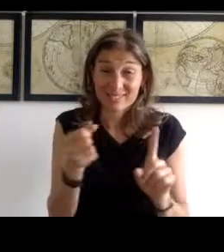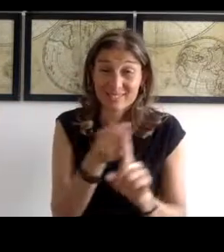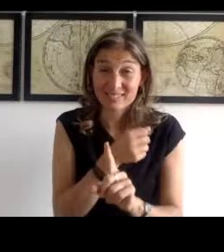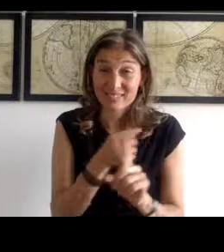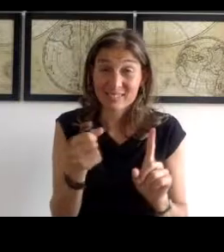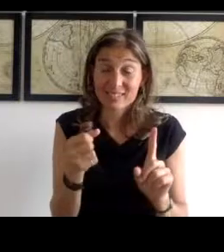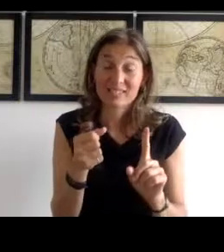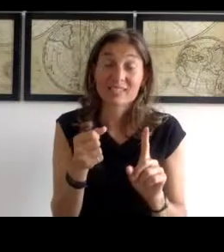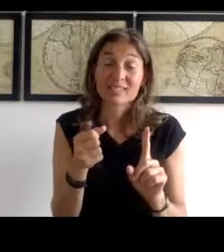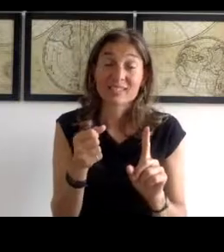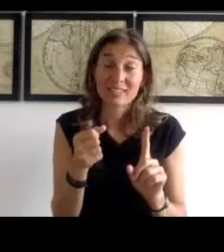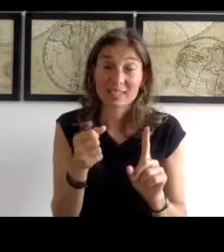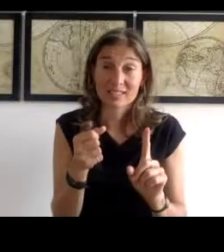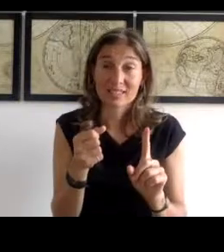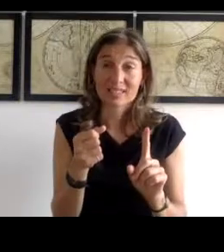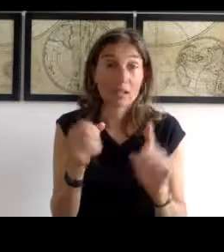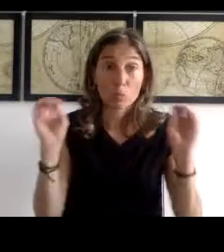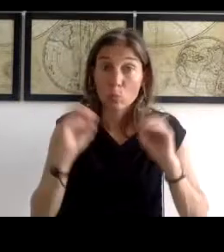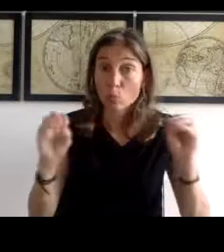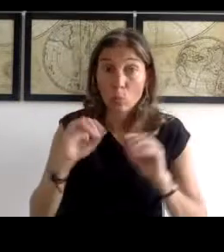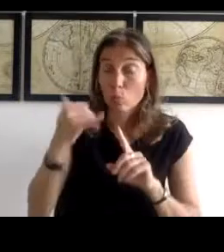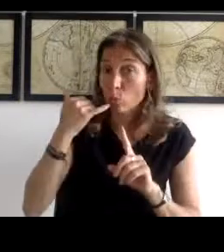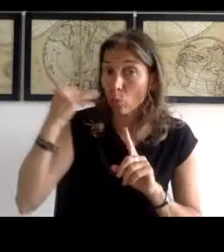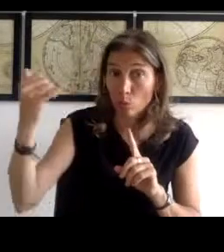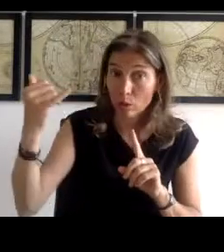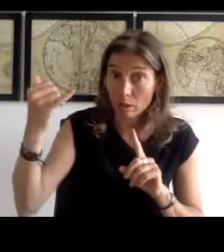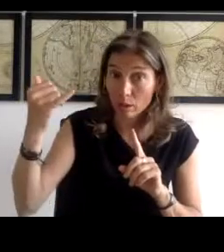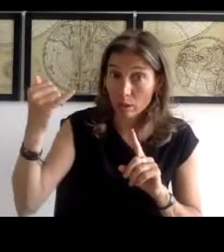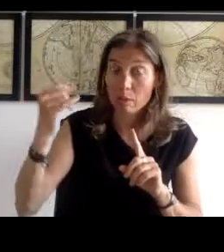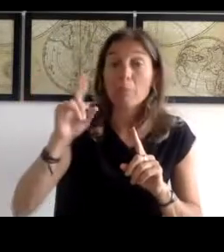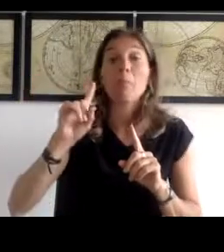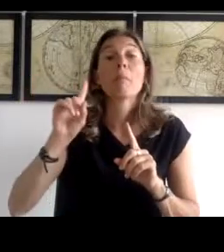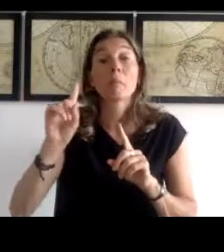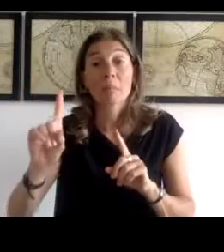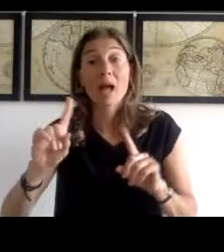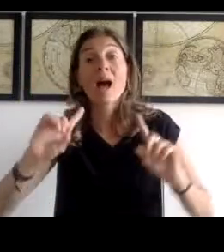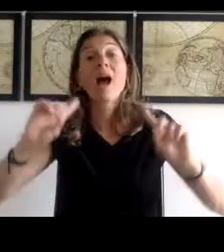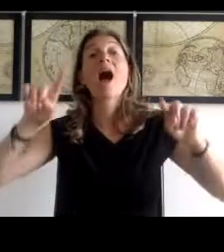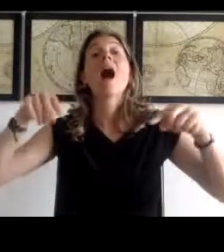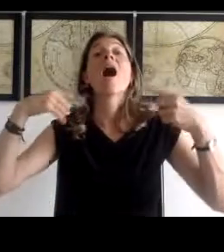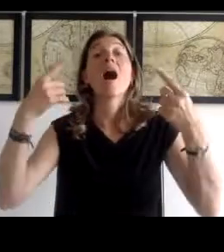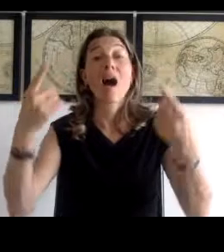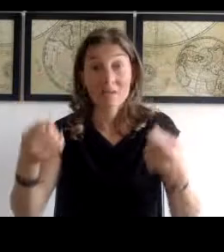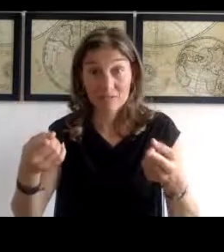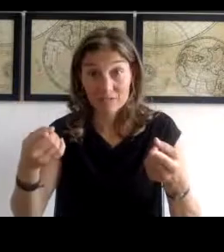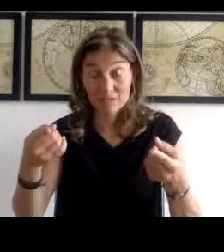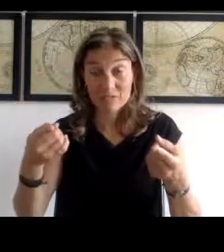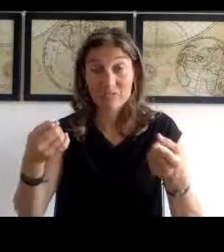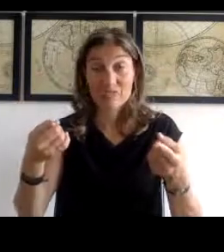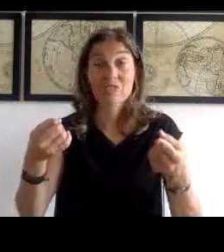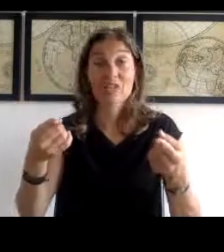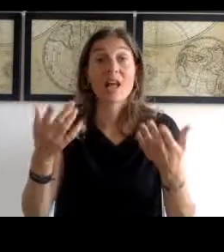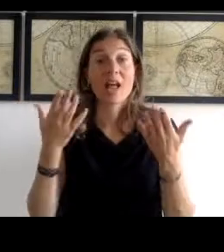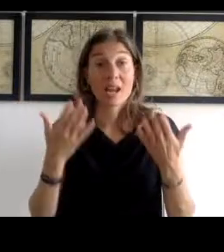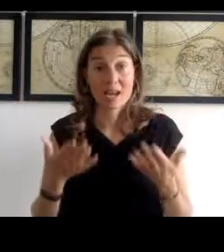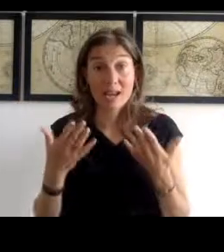For example written notes, students offering me their help with things I didn't understand, and also the teachers,